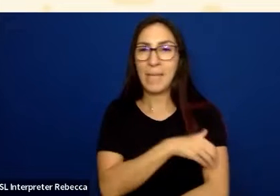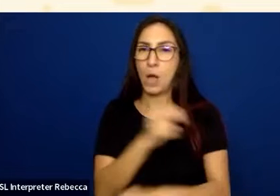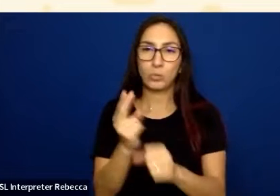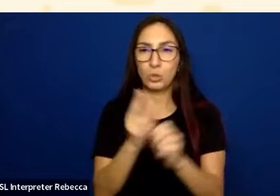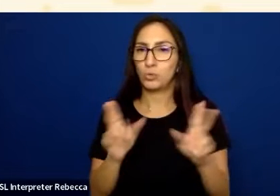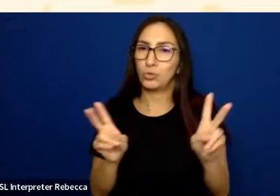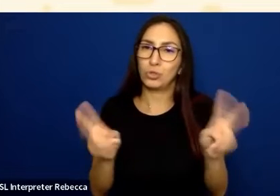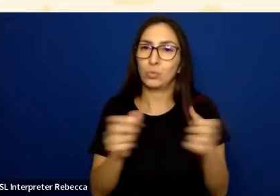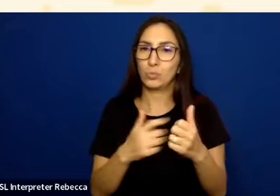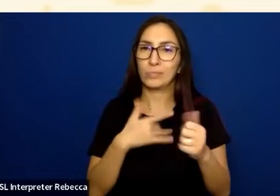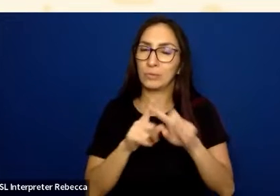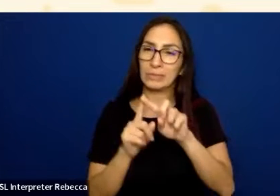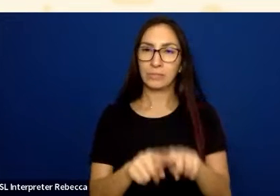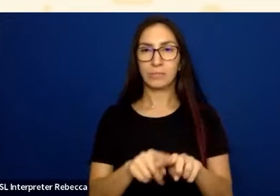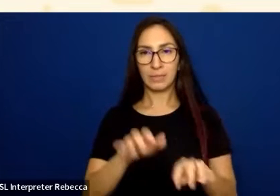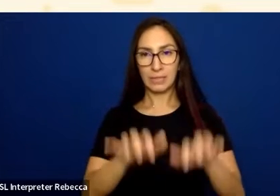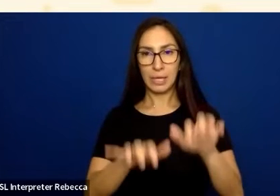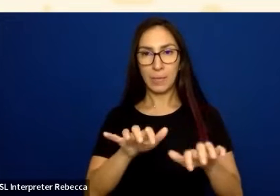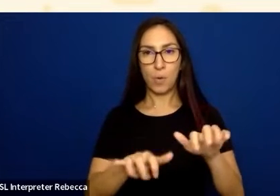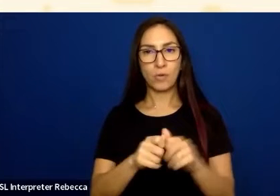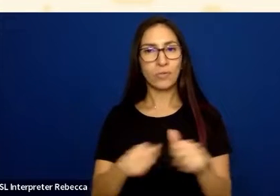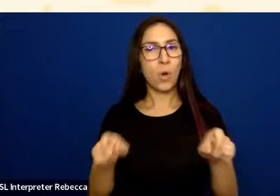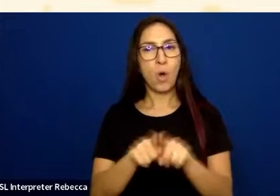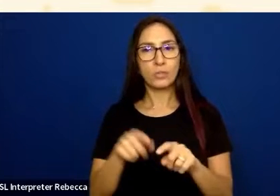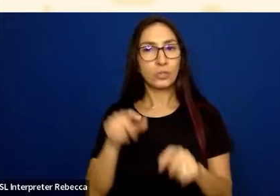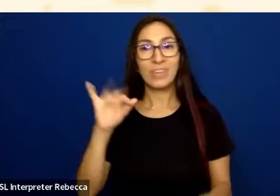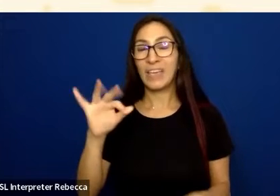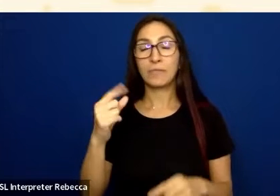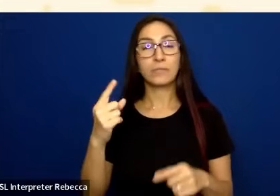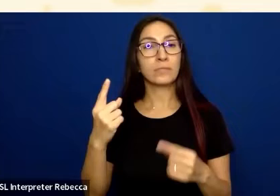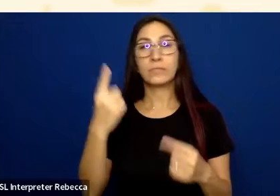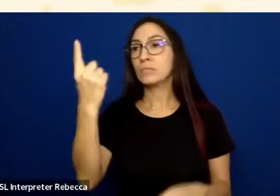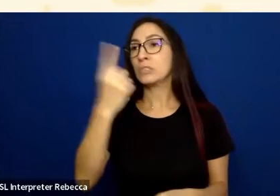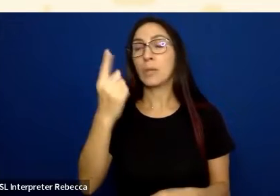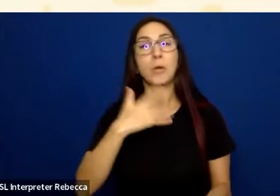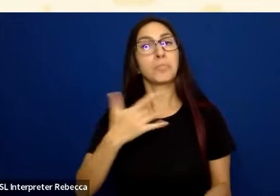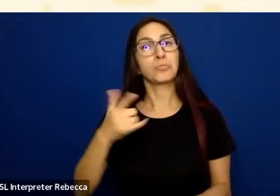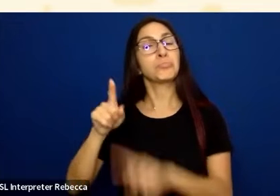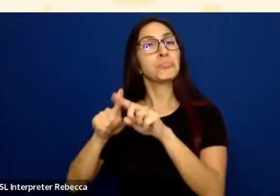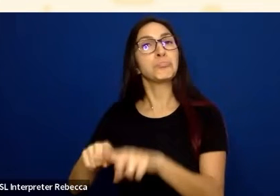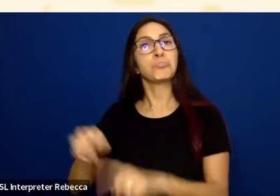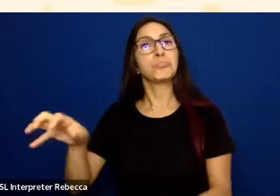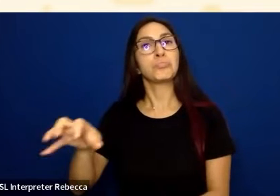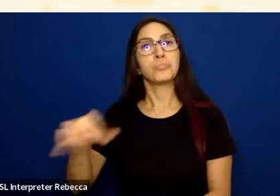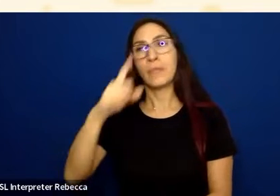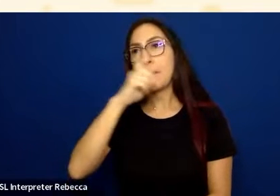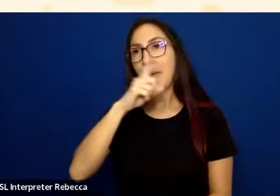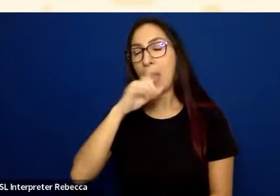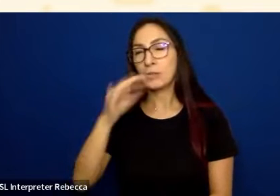And it can also help someone whose mouse has stopped working, a situational disability. A keyboard will come in handy.